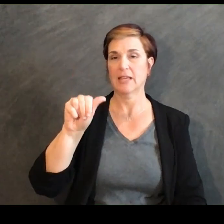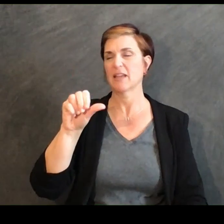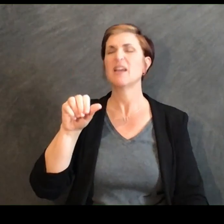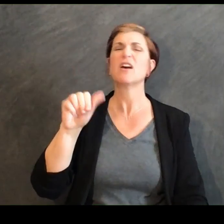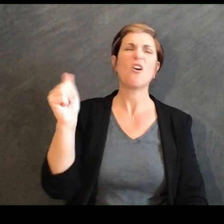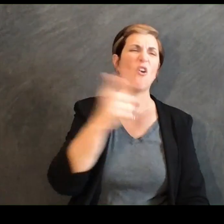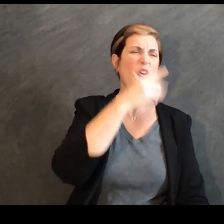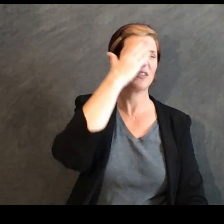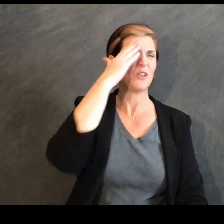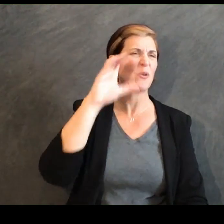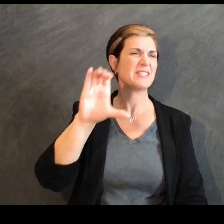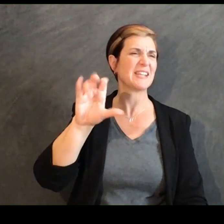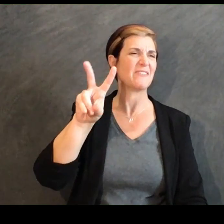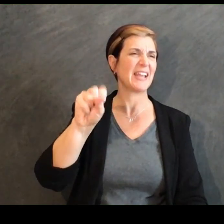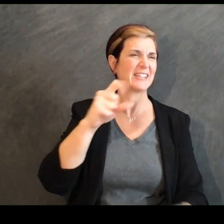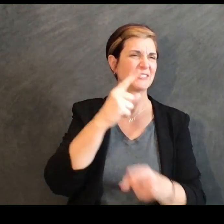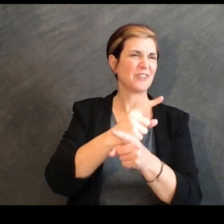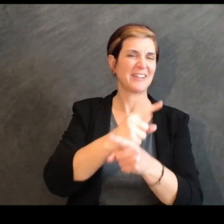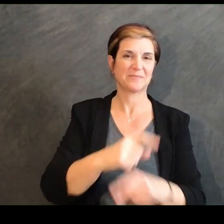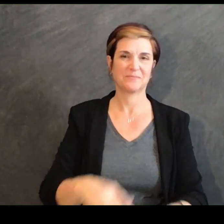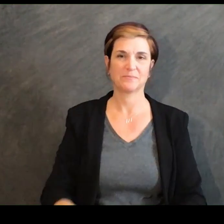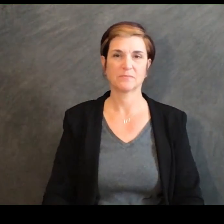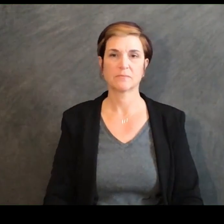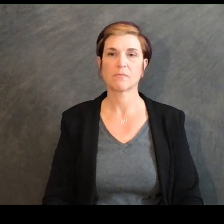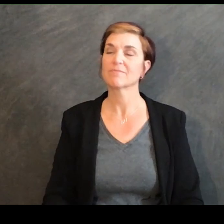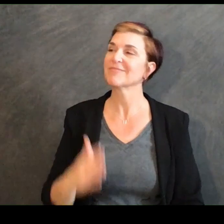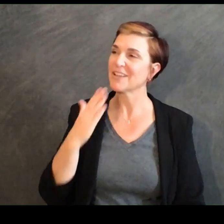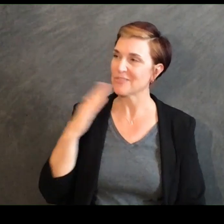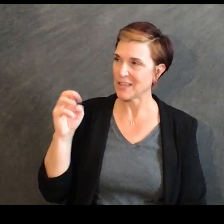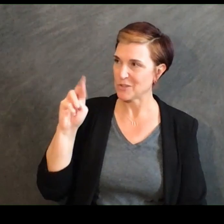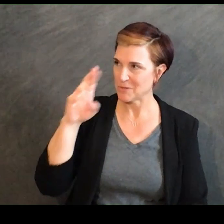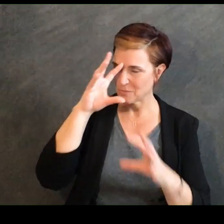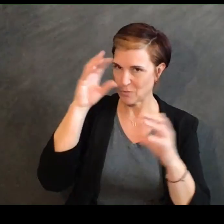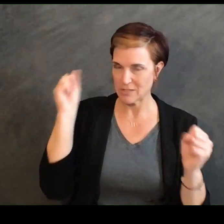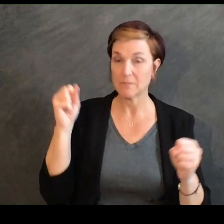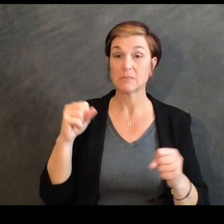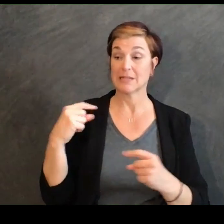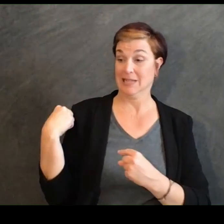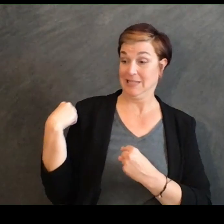Thank You mr. president we have been focused since the start of making sure